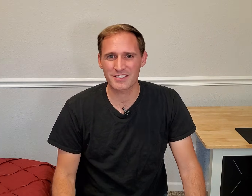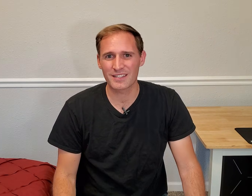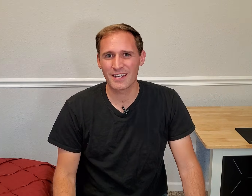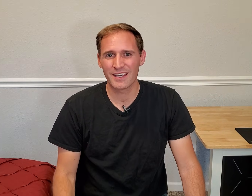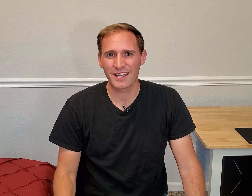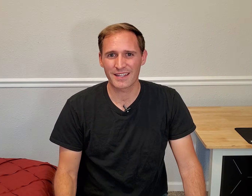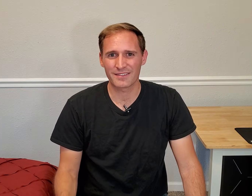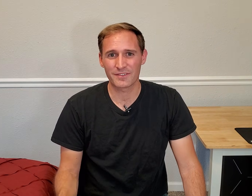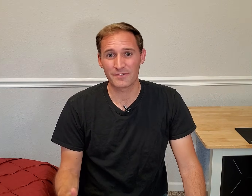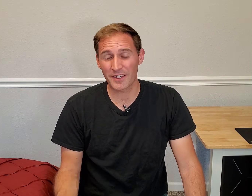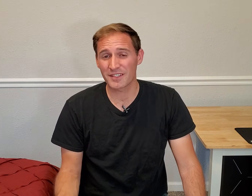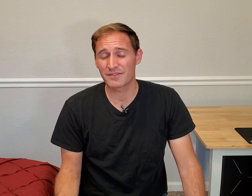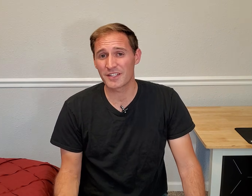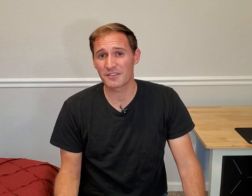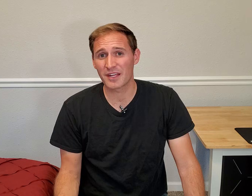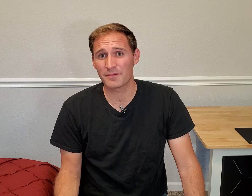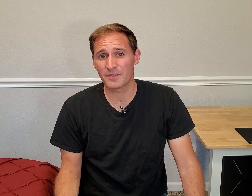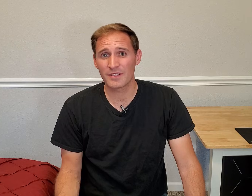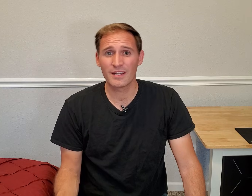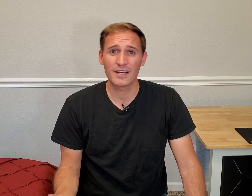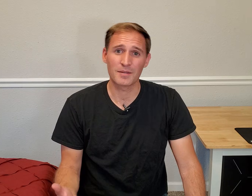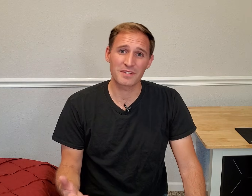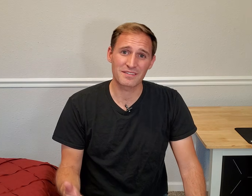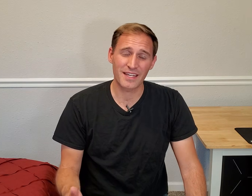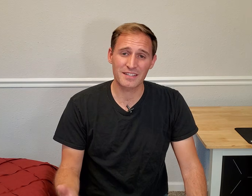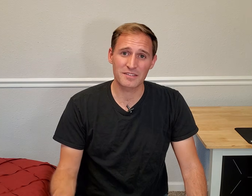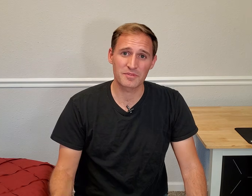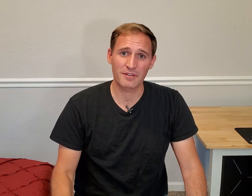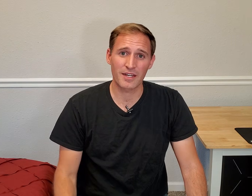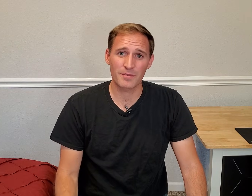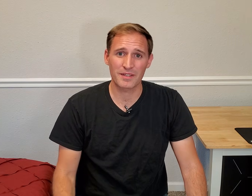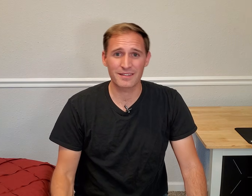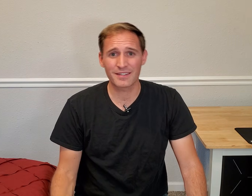watching and if you found these videos helpful please like and subscribe and